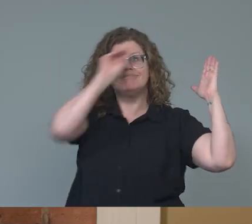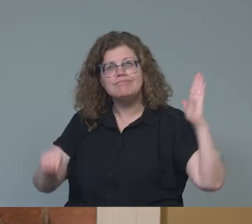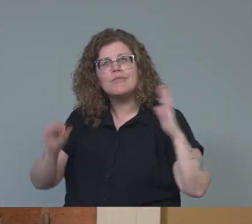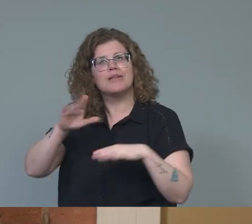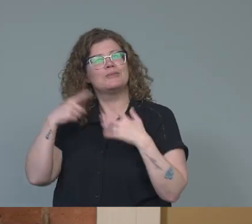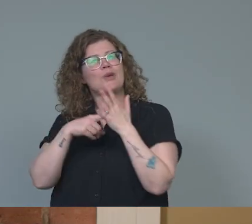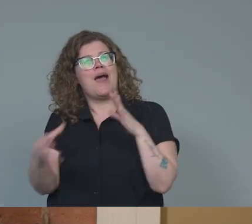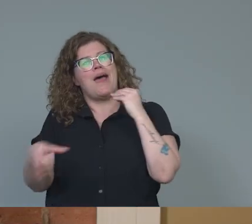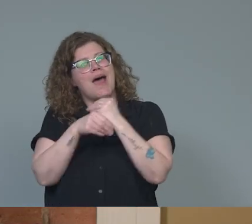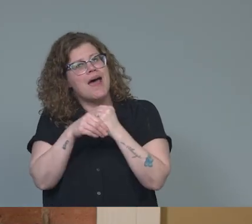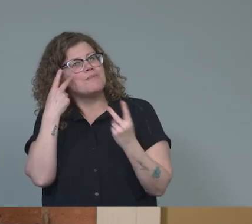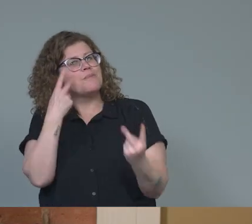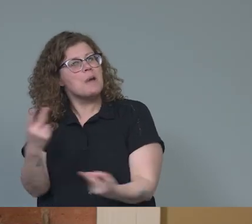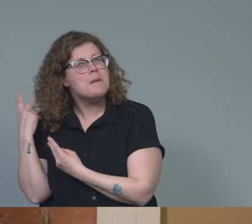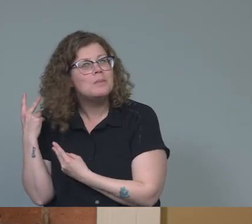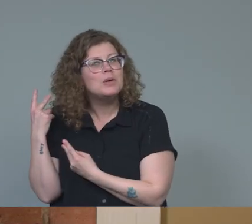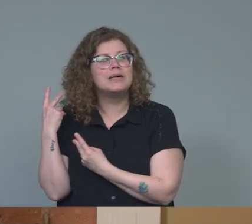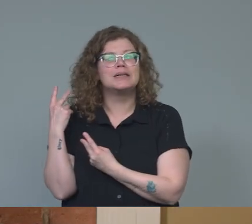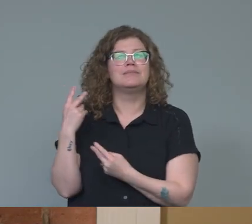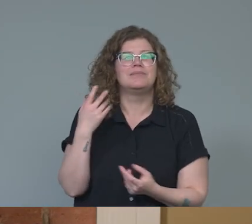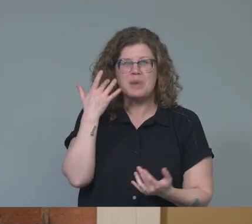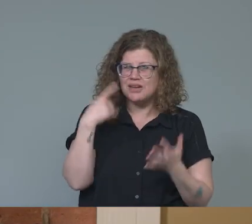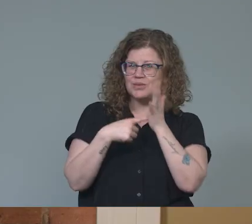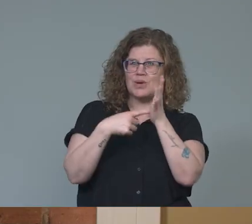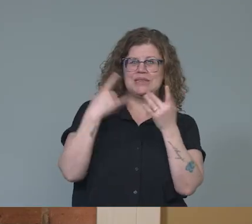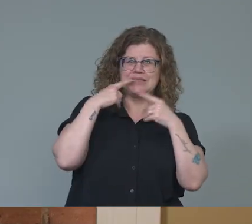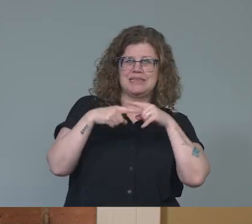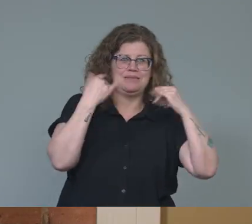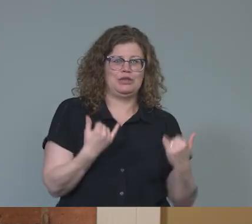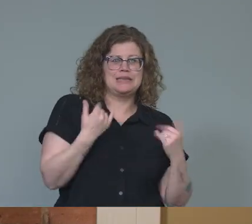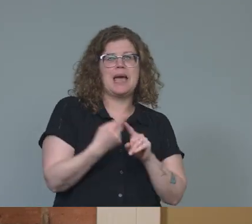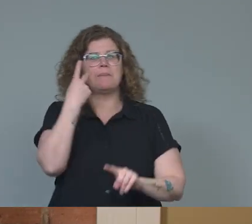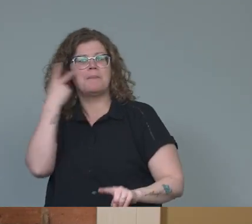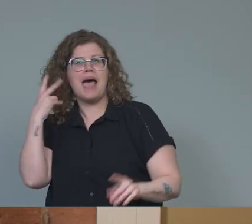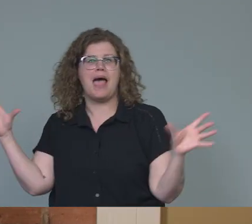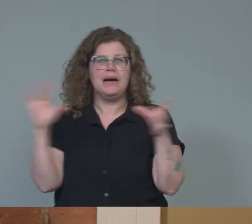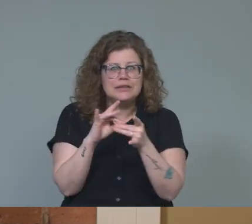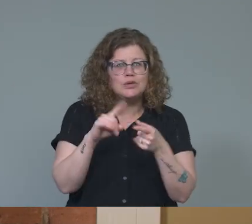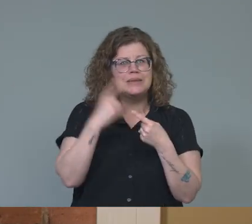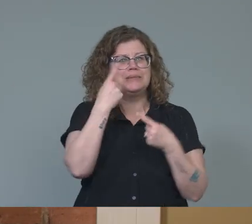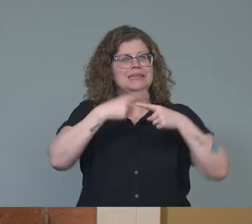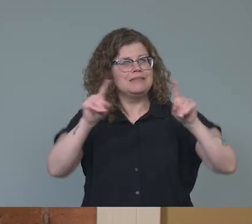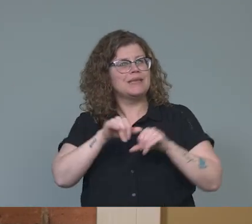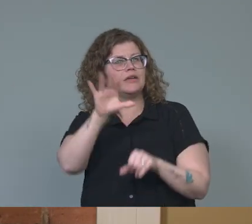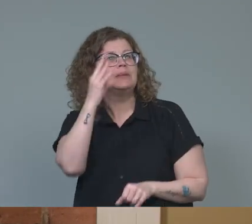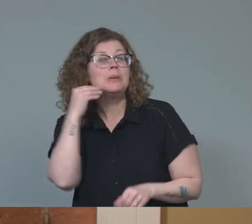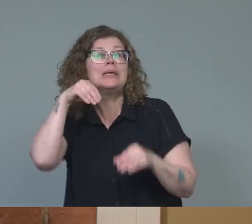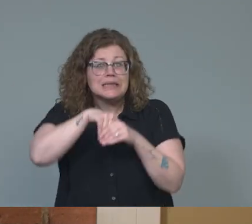to do some community engagement, gather some recipes that might be long lost, and put them together into a cookbook. That cookbook lives online.